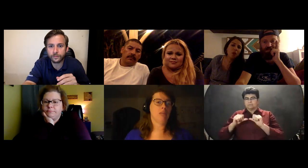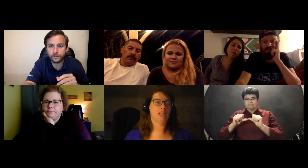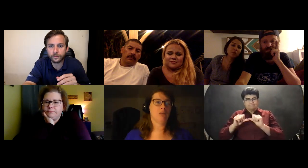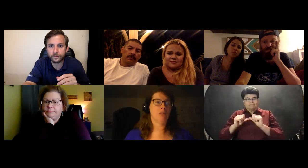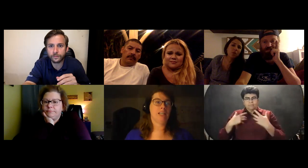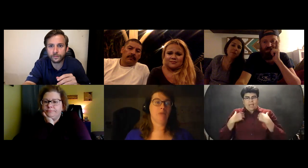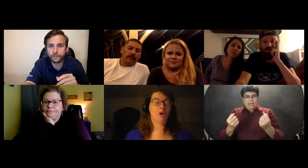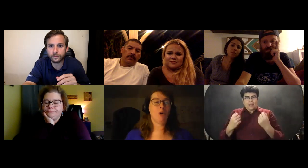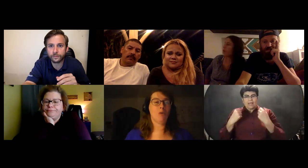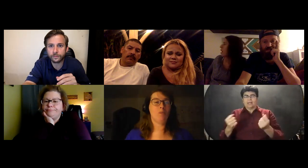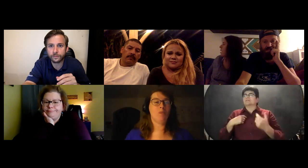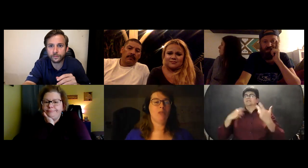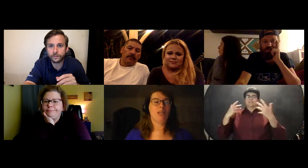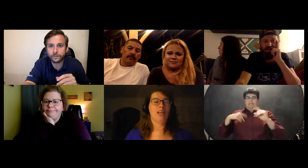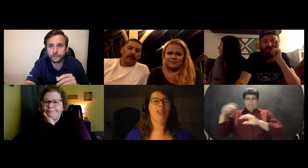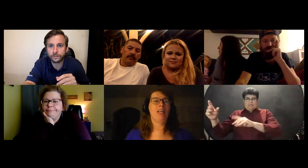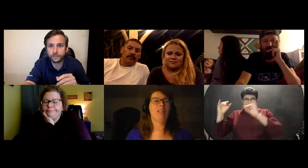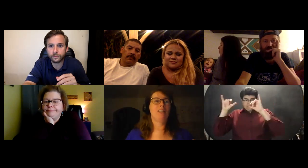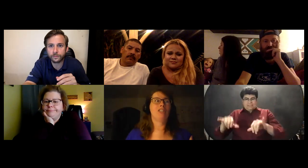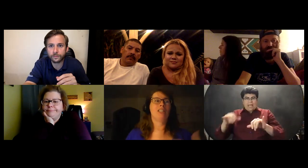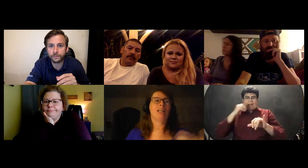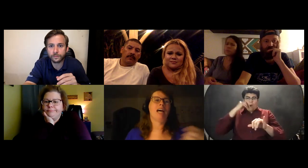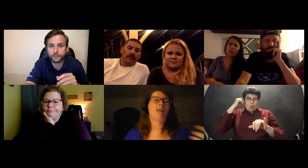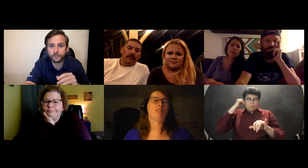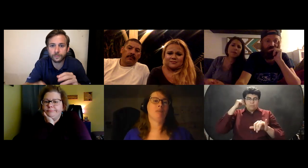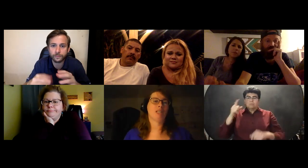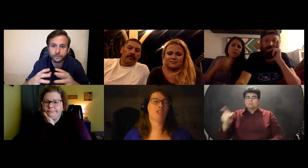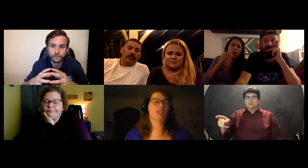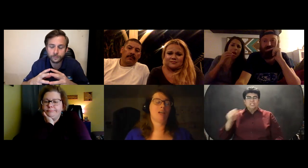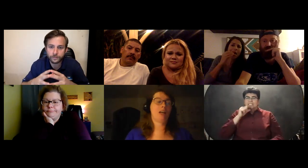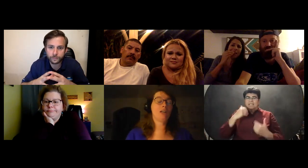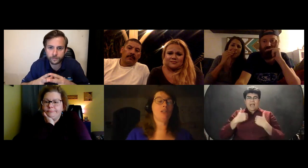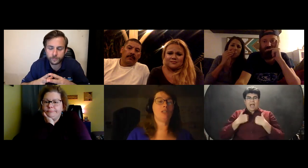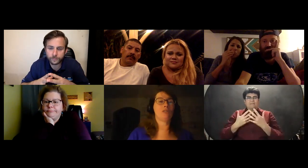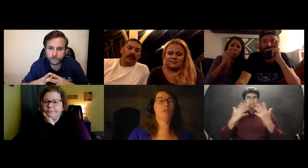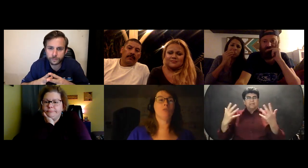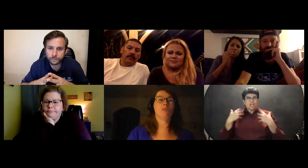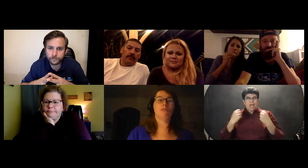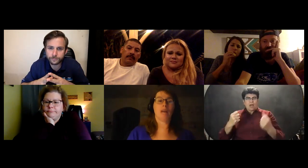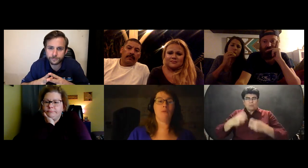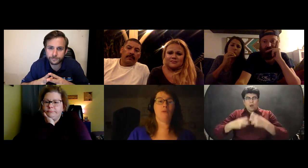we came home and then she didn't have as much health